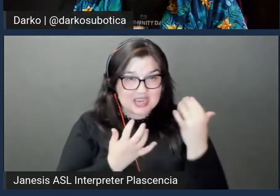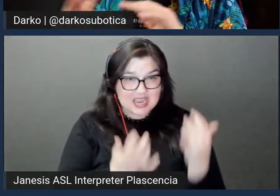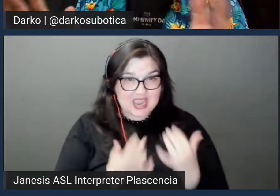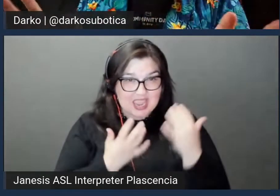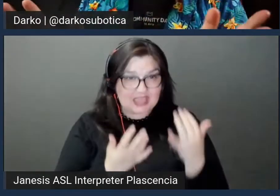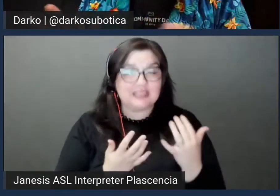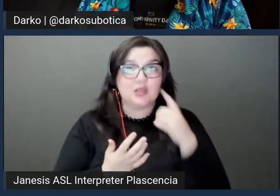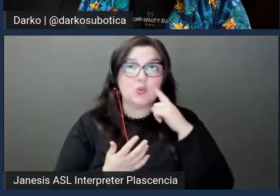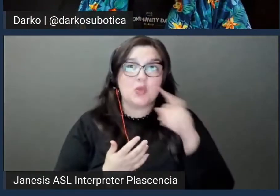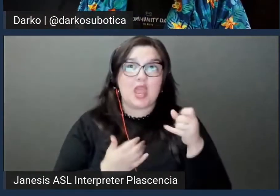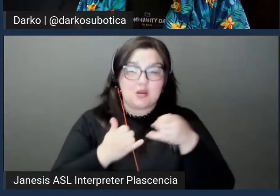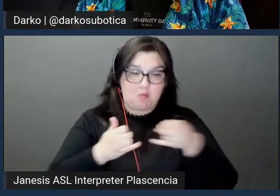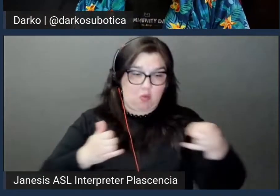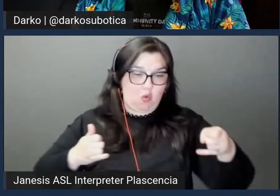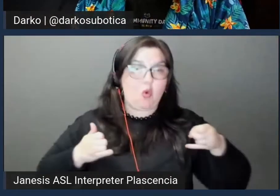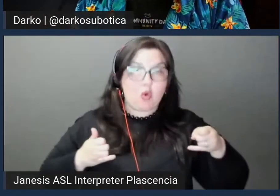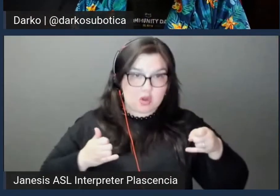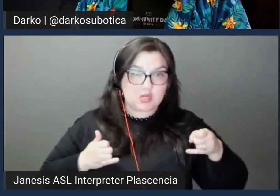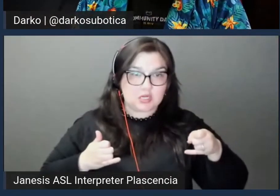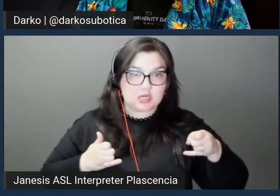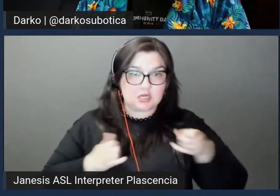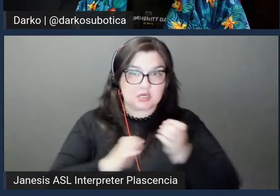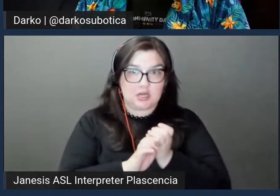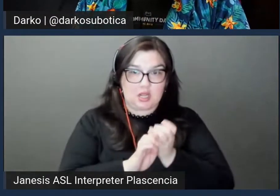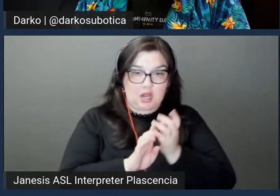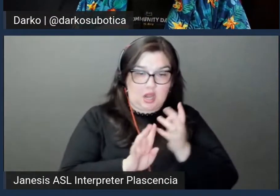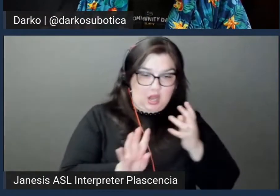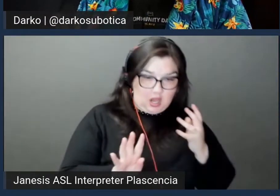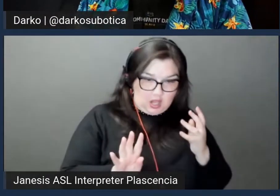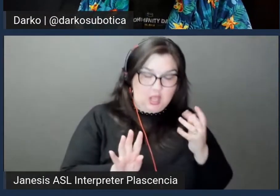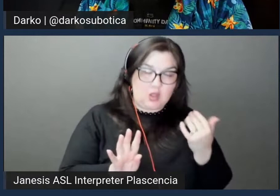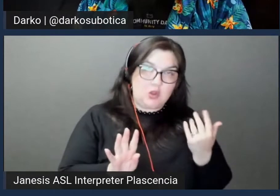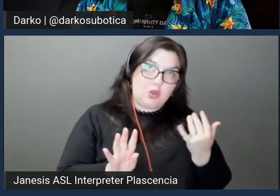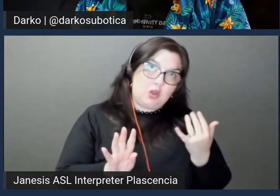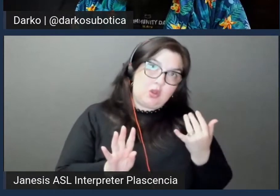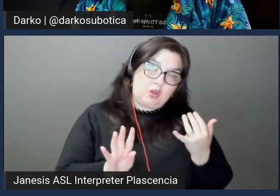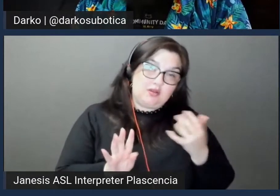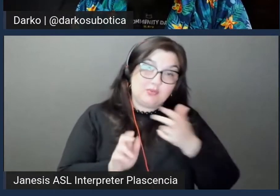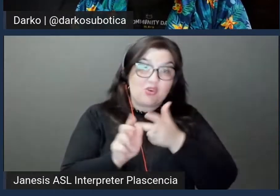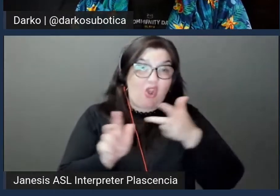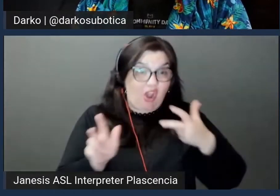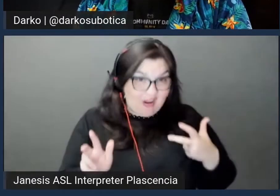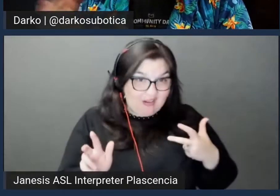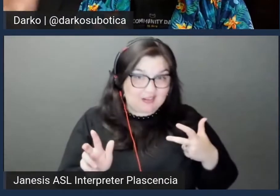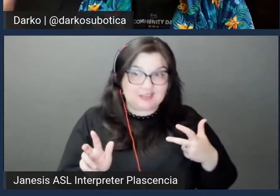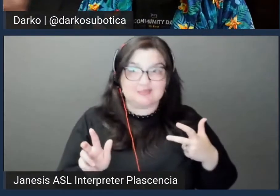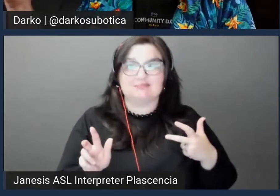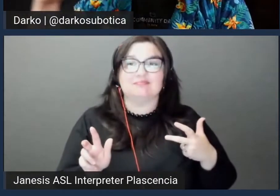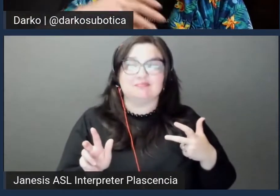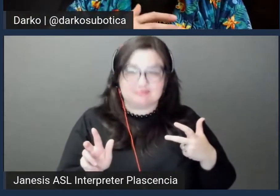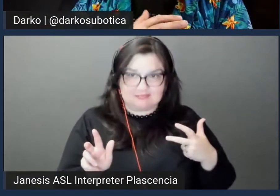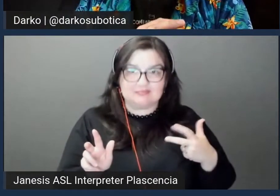I'm not sure if you live anywhere near a border crossing where you've crossed the border with a car a lot. Yesterday, I was traveling from a different country back